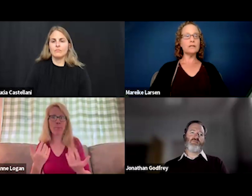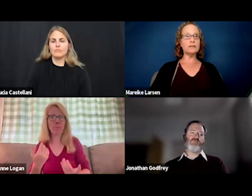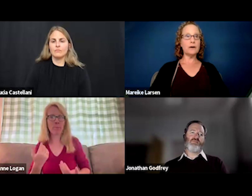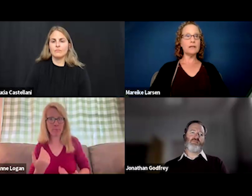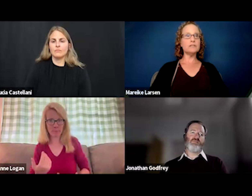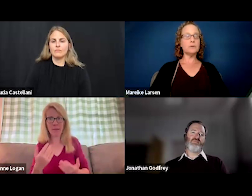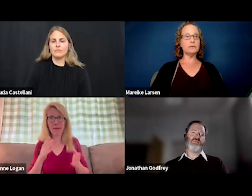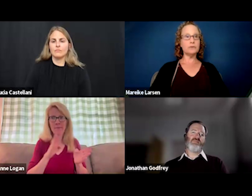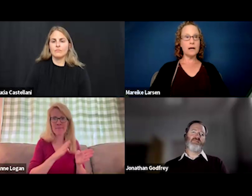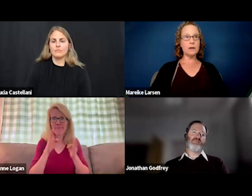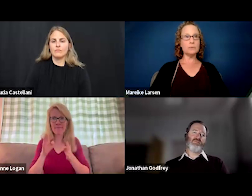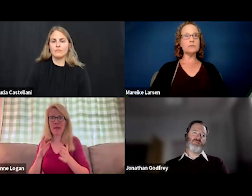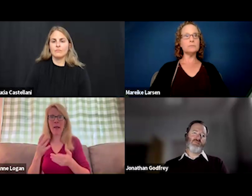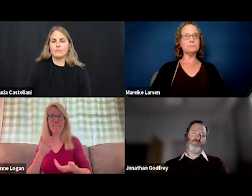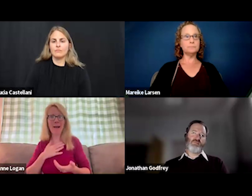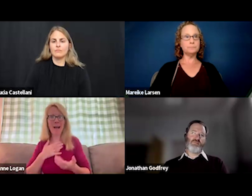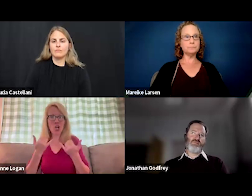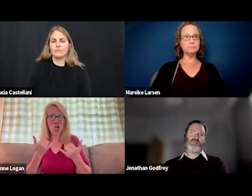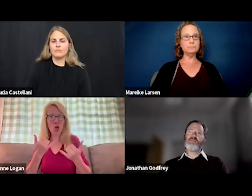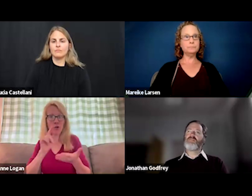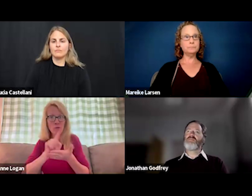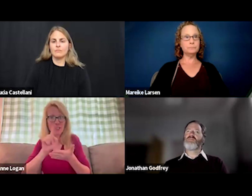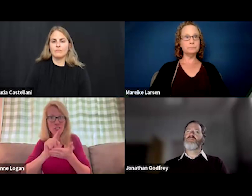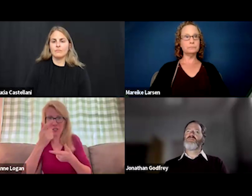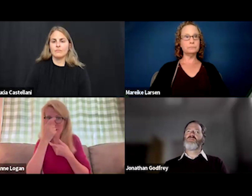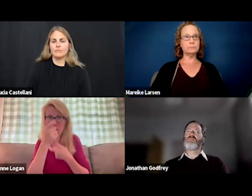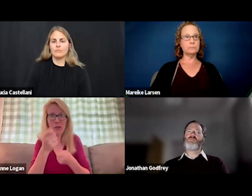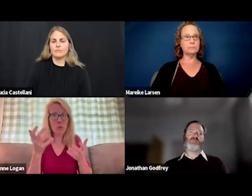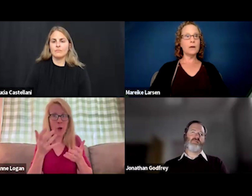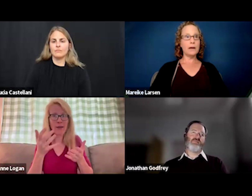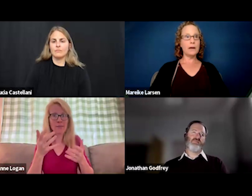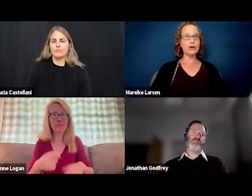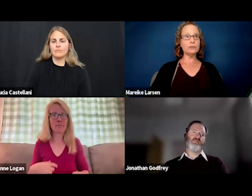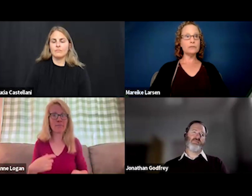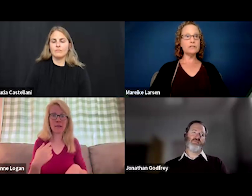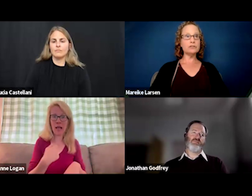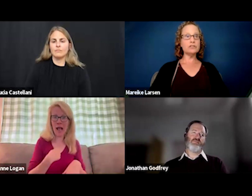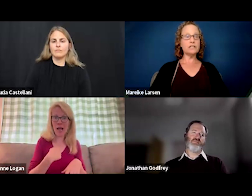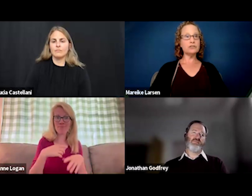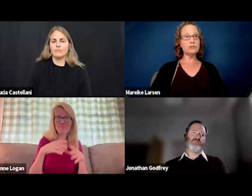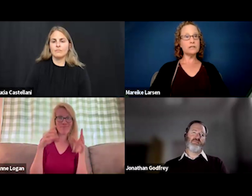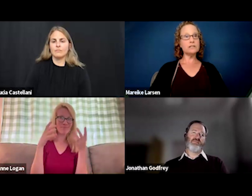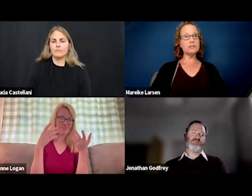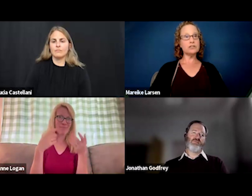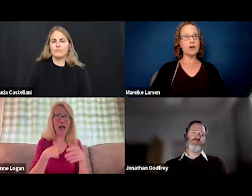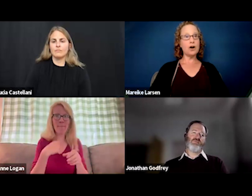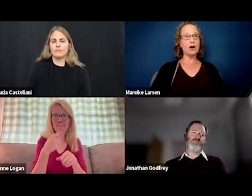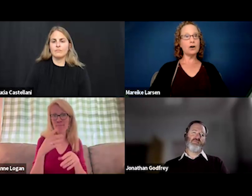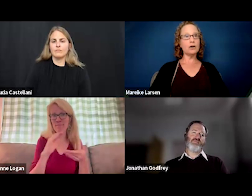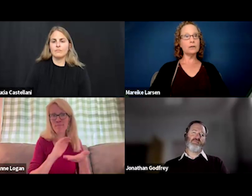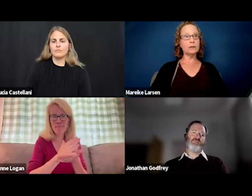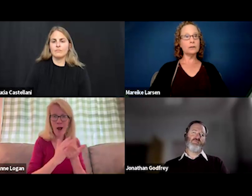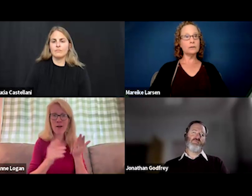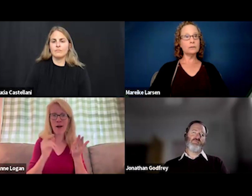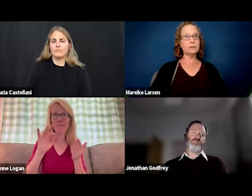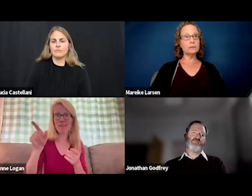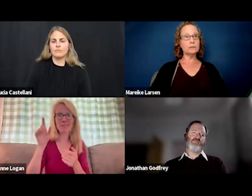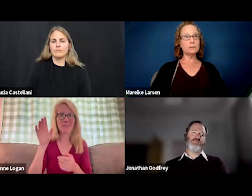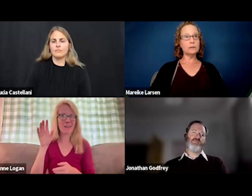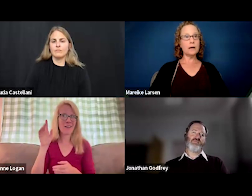in the vines above ground. My current research interests are,